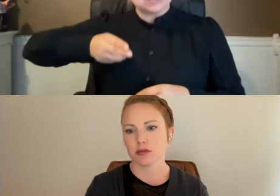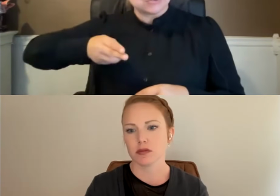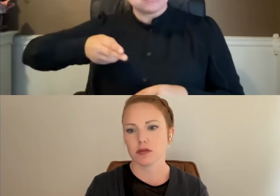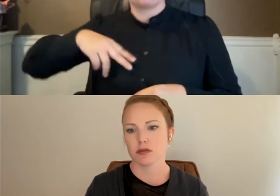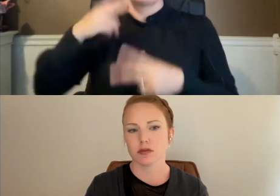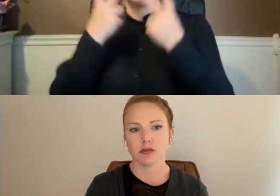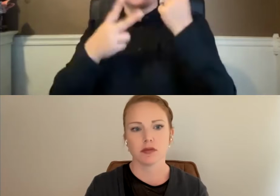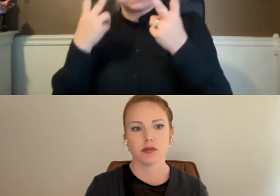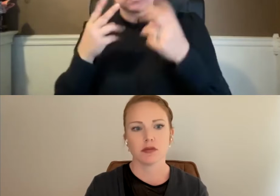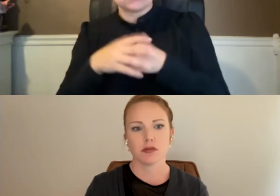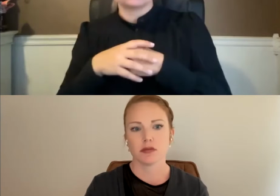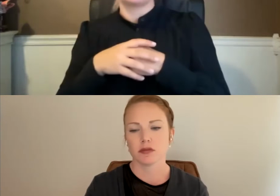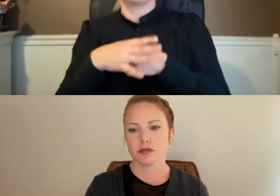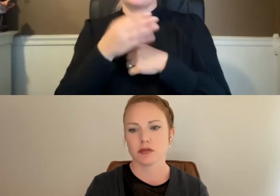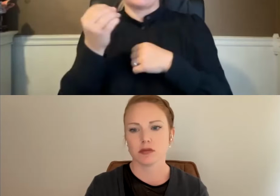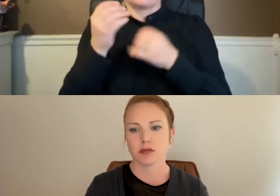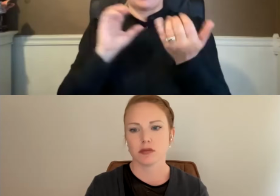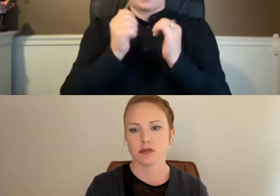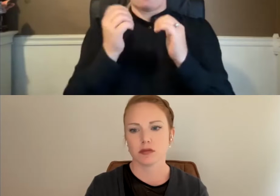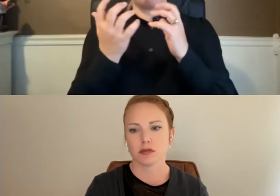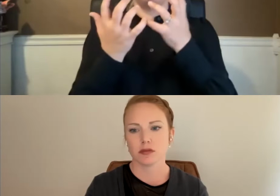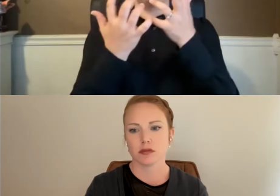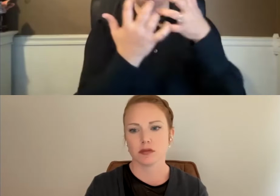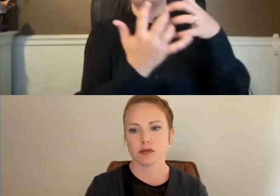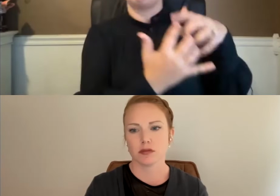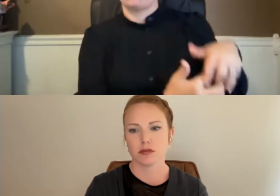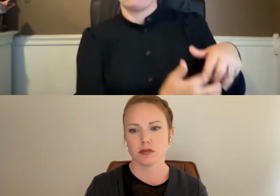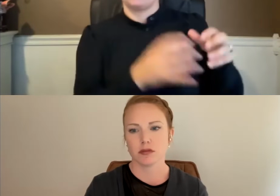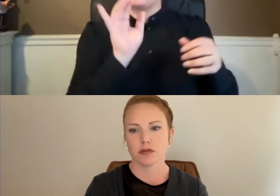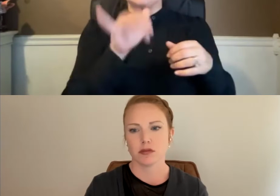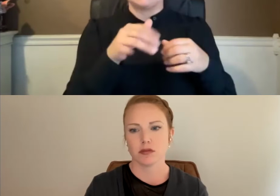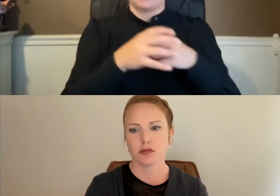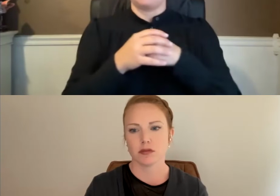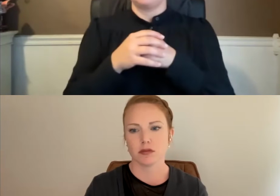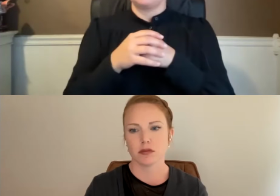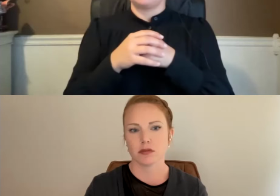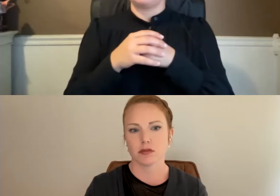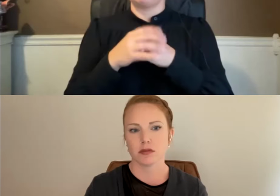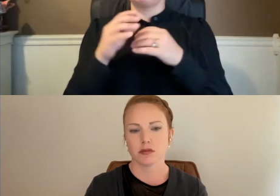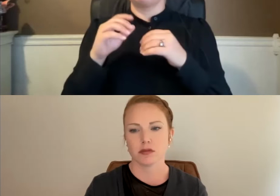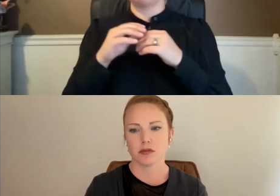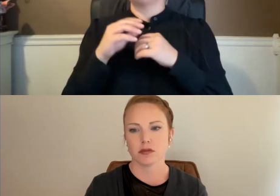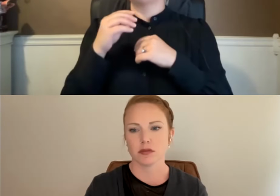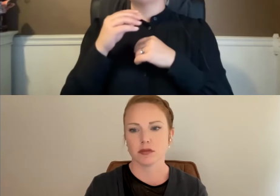as this kind of blends and mixes together. And understanding the problems and why they're